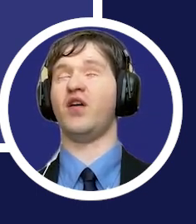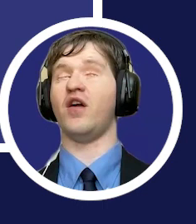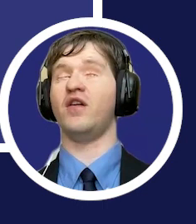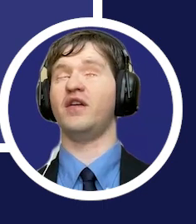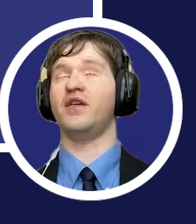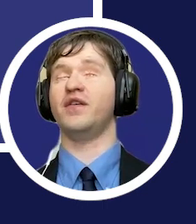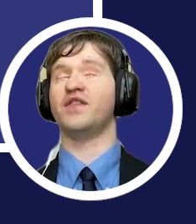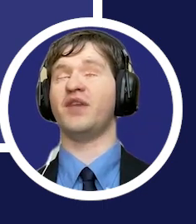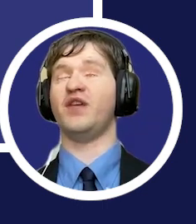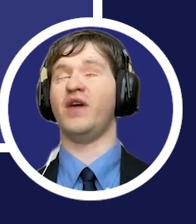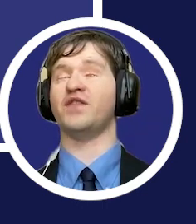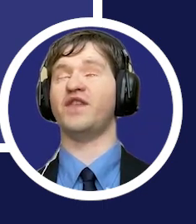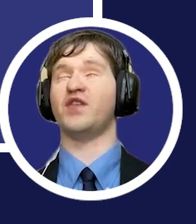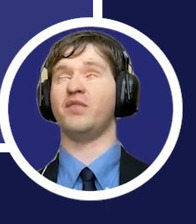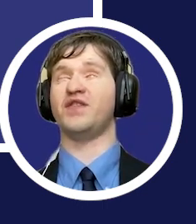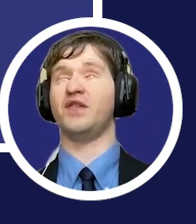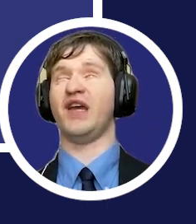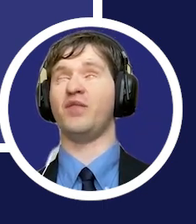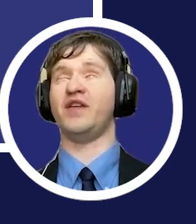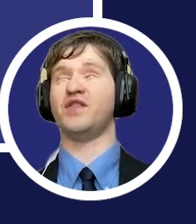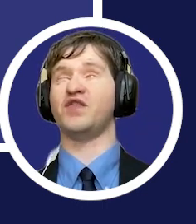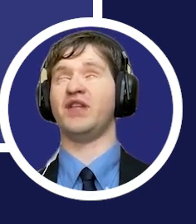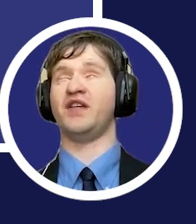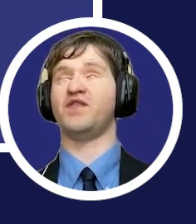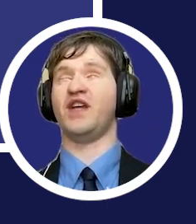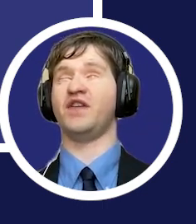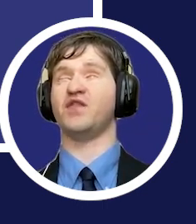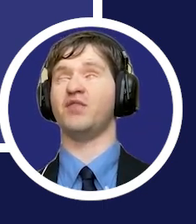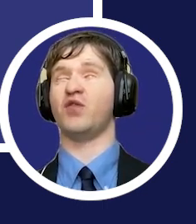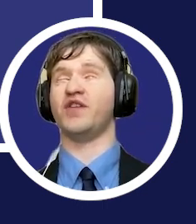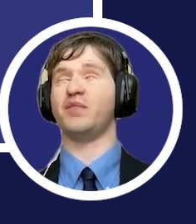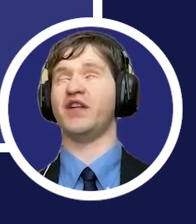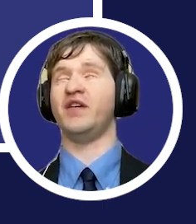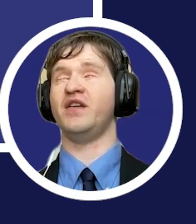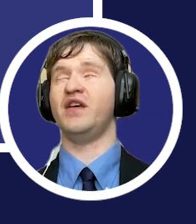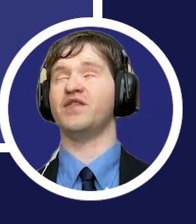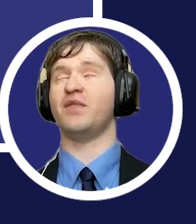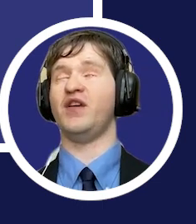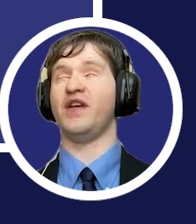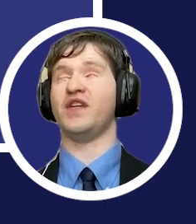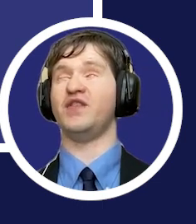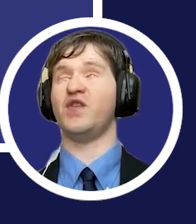are somebody who has a physical or mental impairment, such as blindness, deafness or a motor disability, somebody who has a history